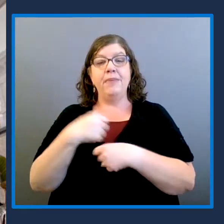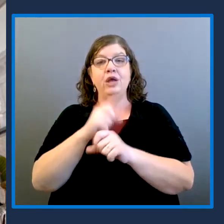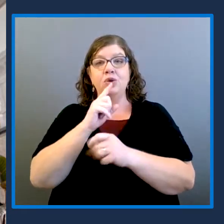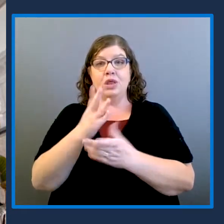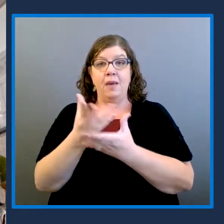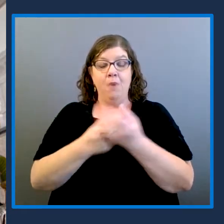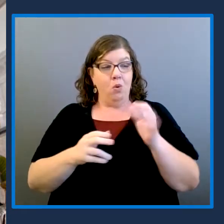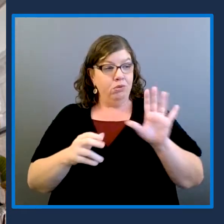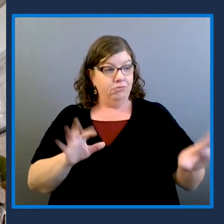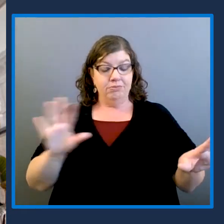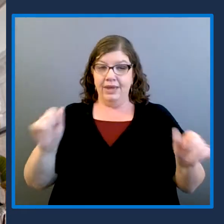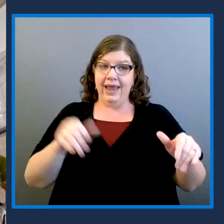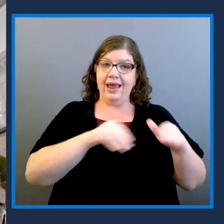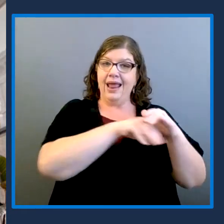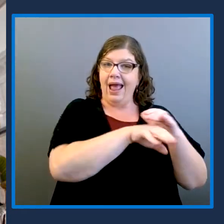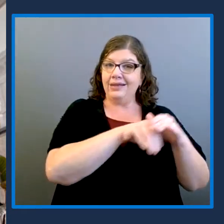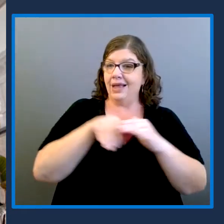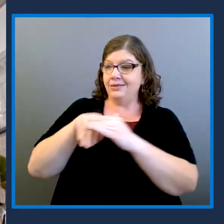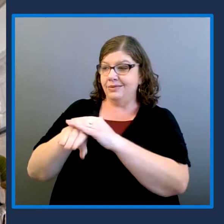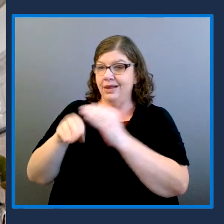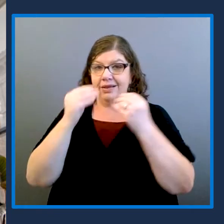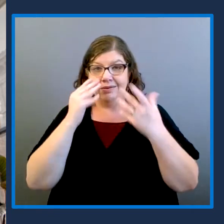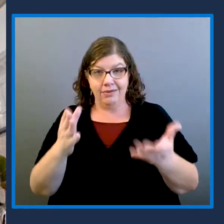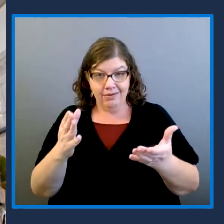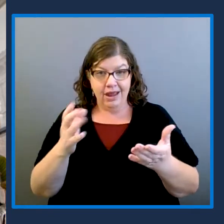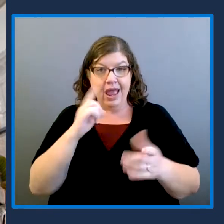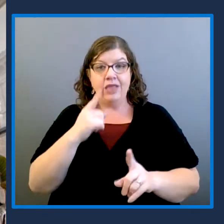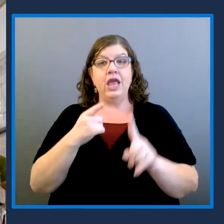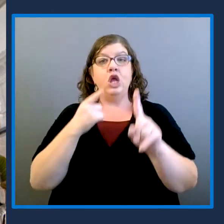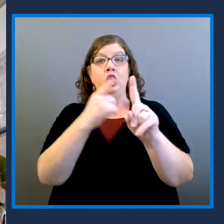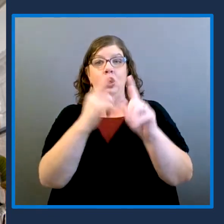environments are going to be able to access the content it's also going to ensure that you